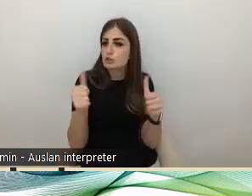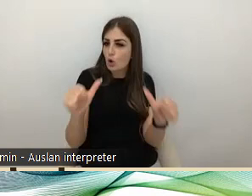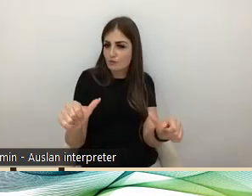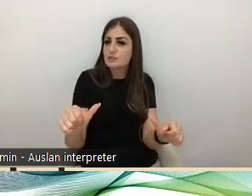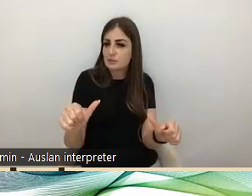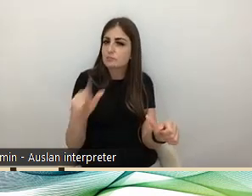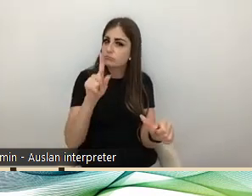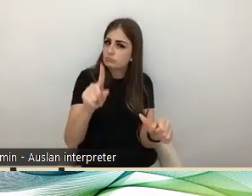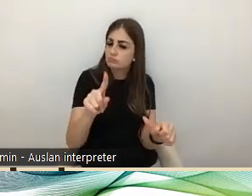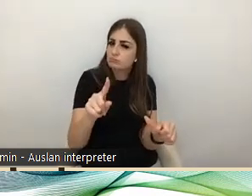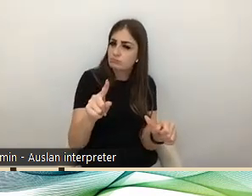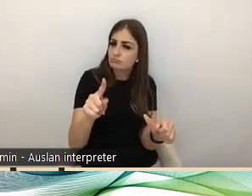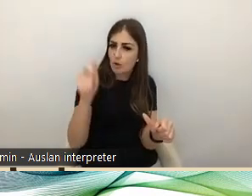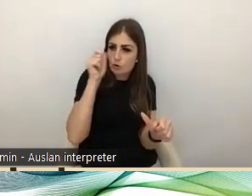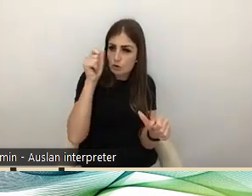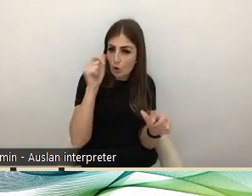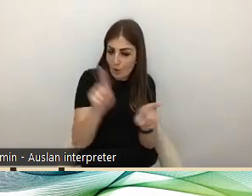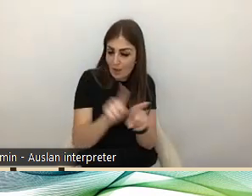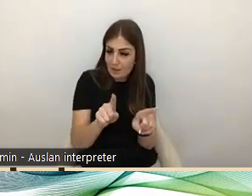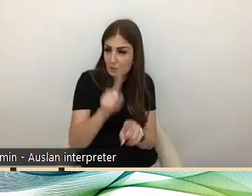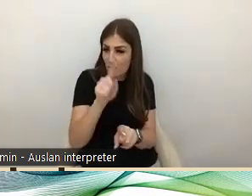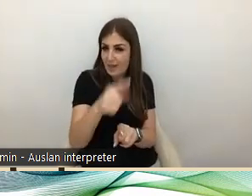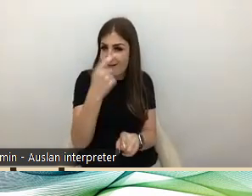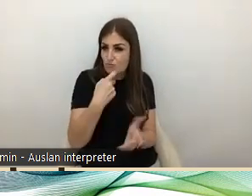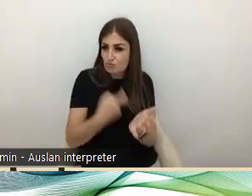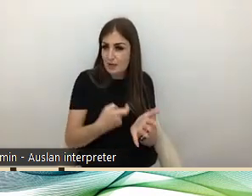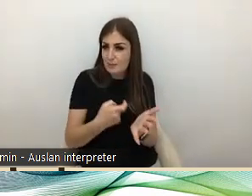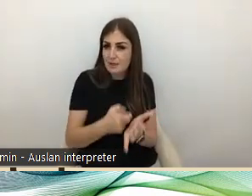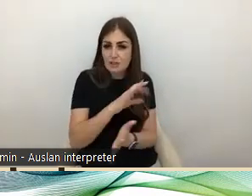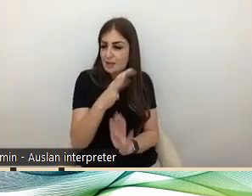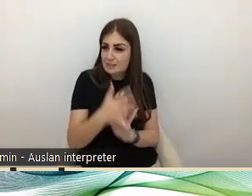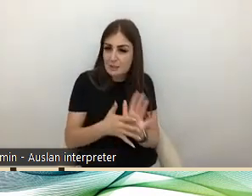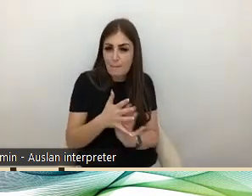It's important to note the Independent Expert's recommendation doesn't necessarily have to